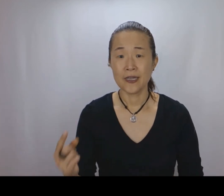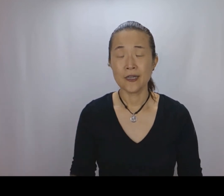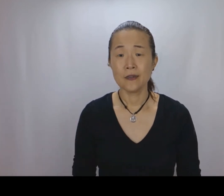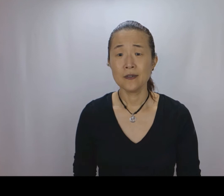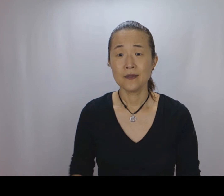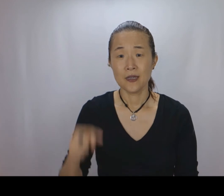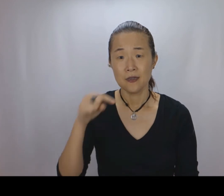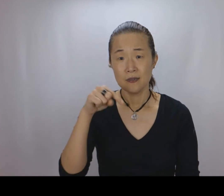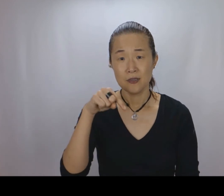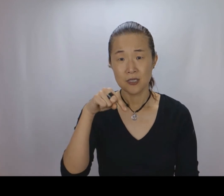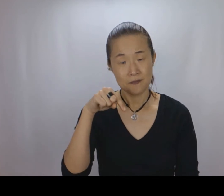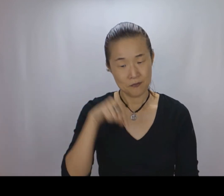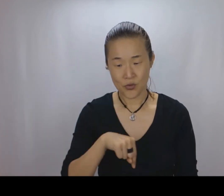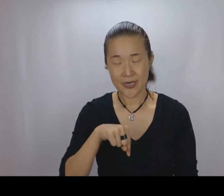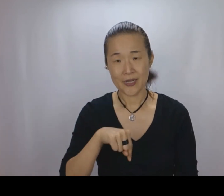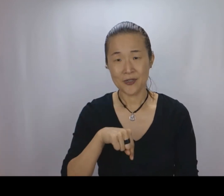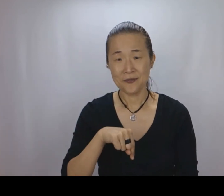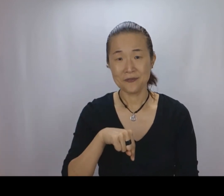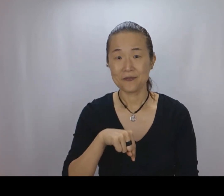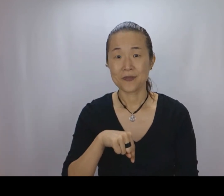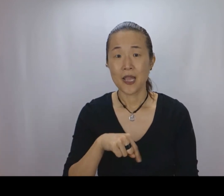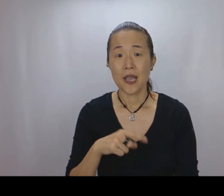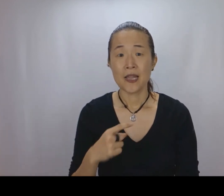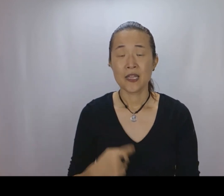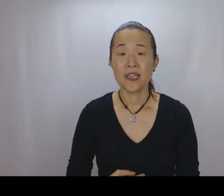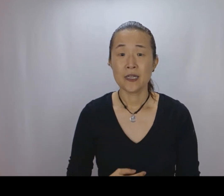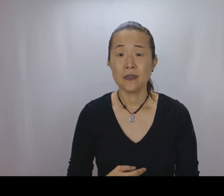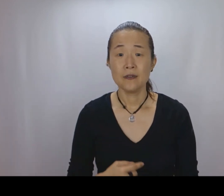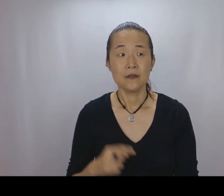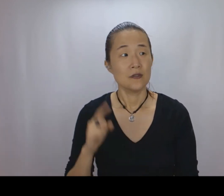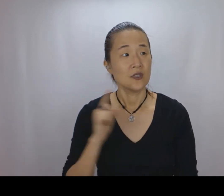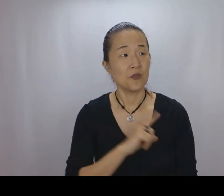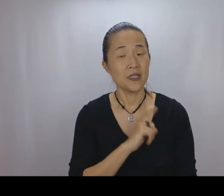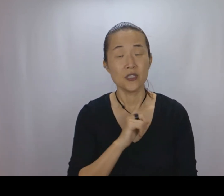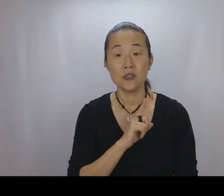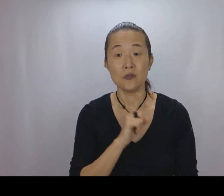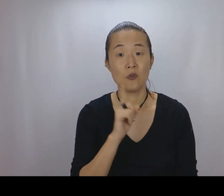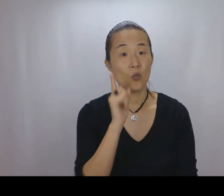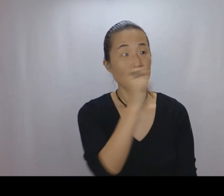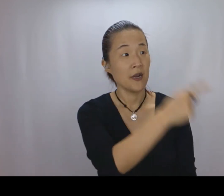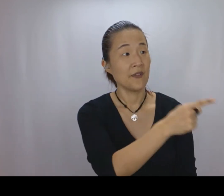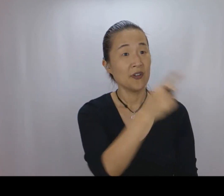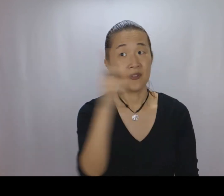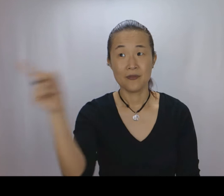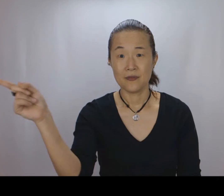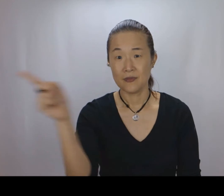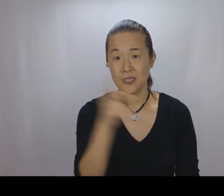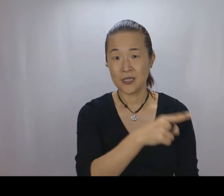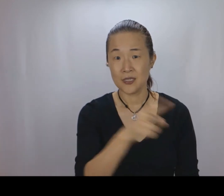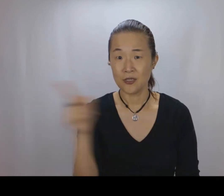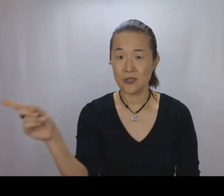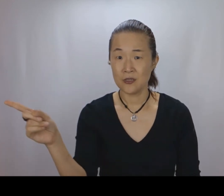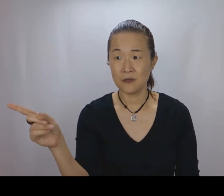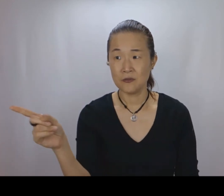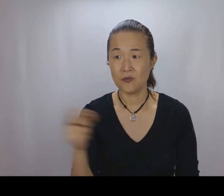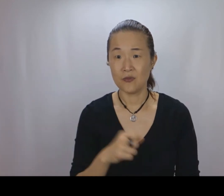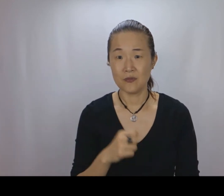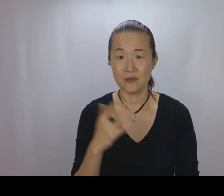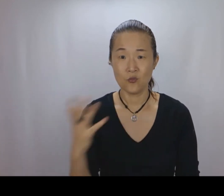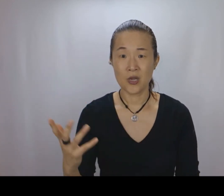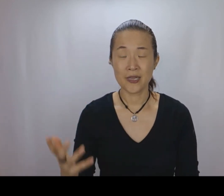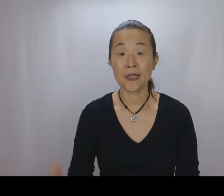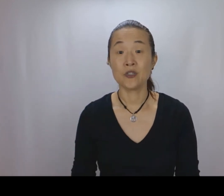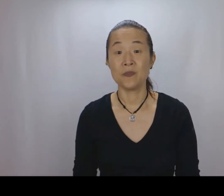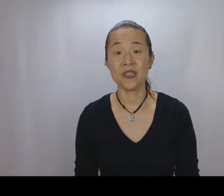Here just point here, and then there just point to whatever it is that you want there to be